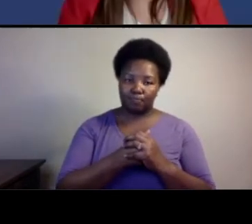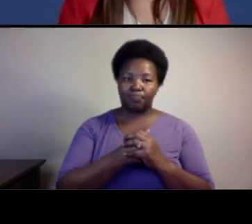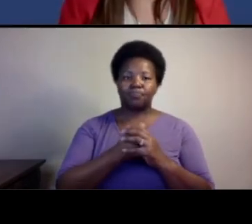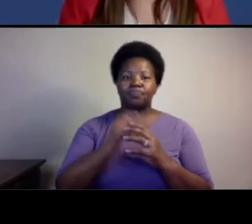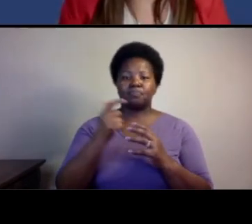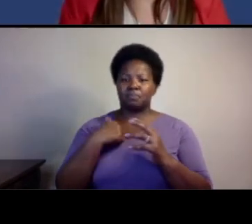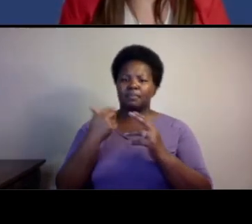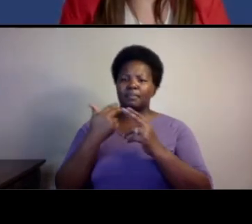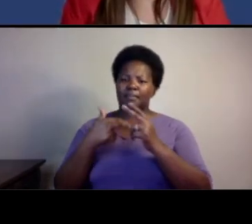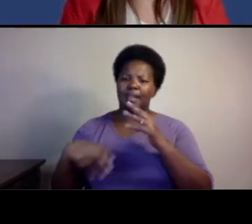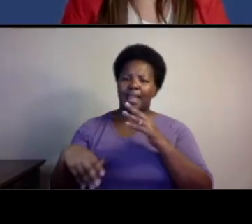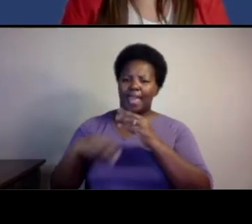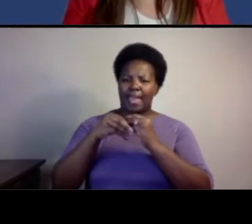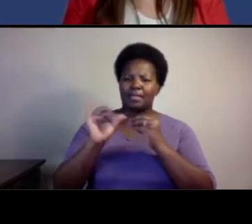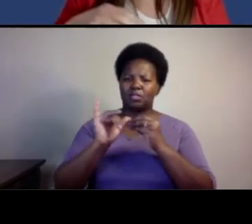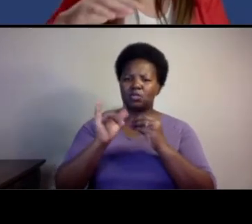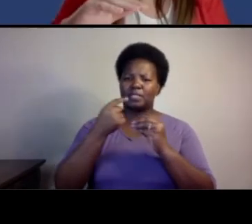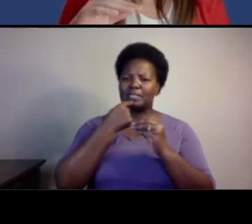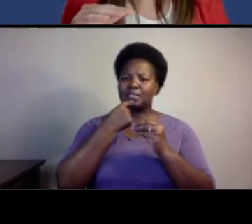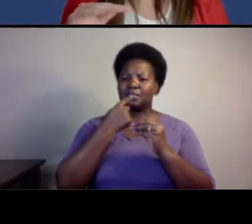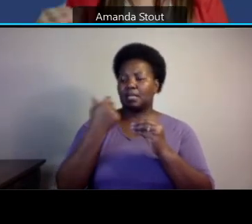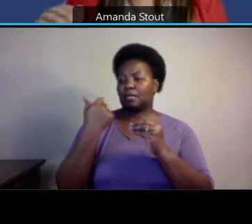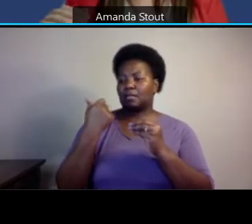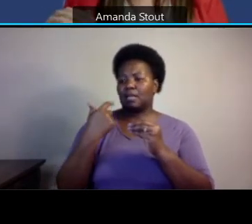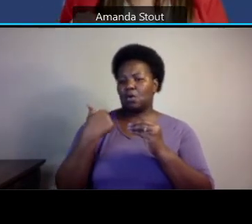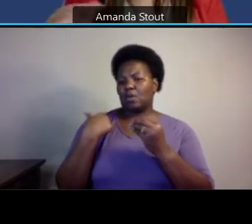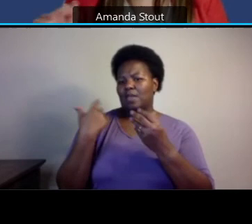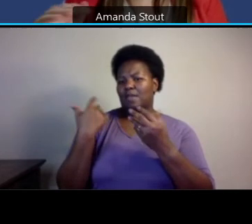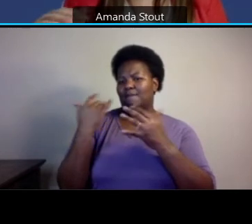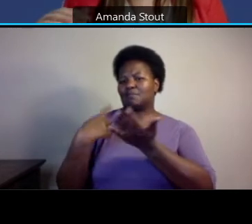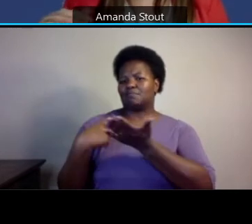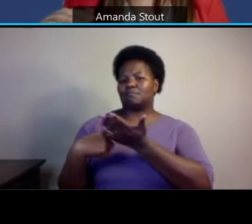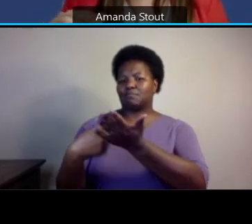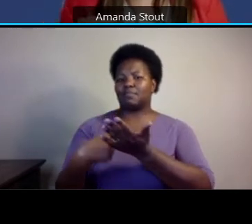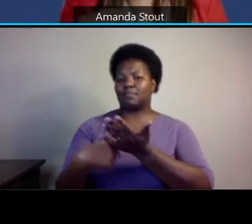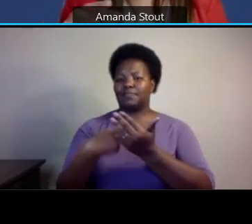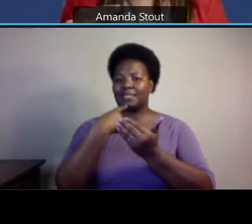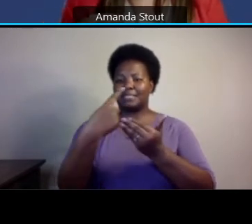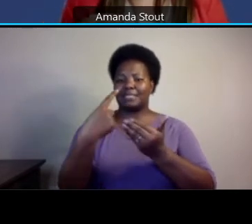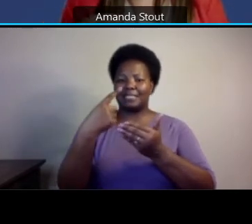uh i think rick discussed it earlier that we're closing those slip lanes that are um